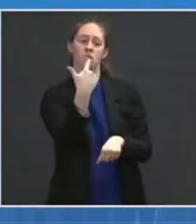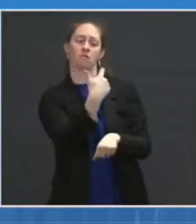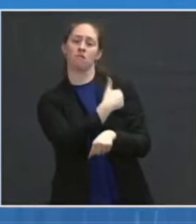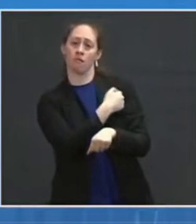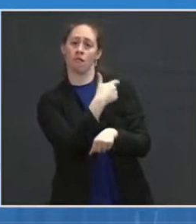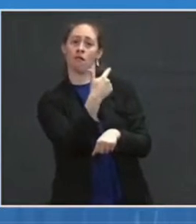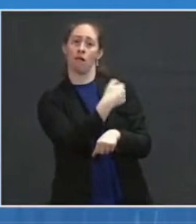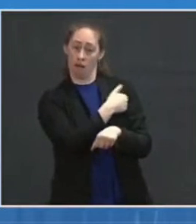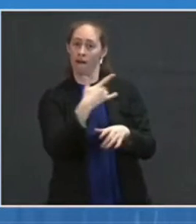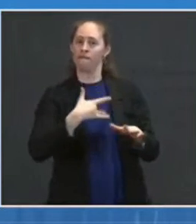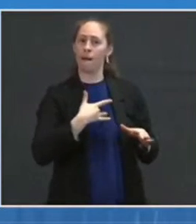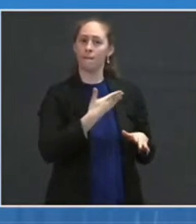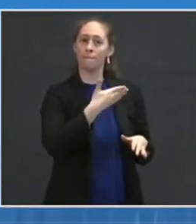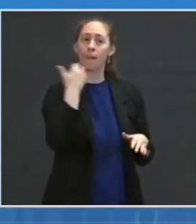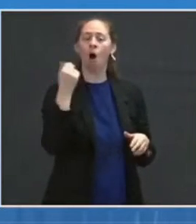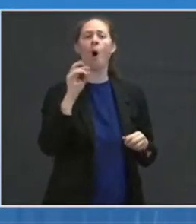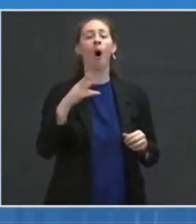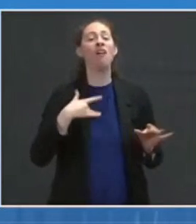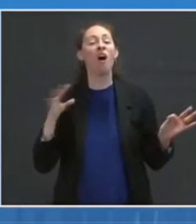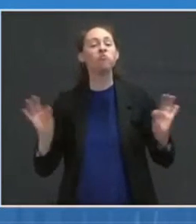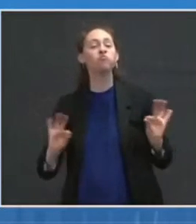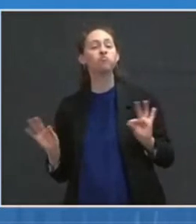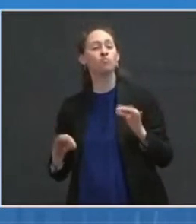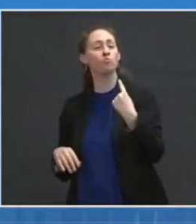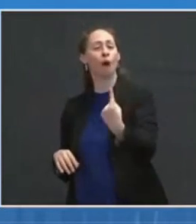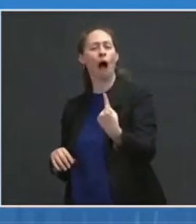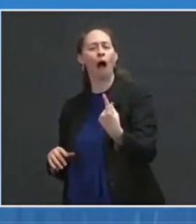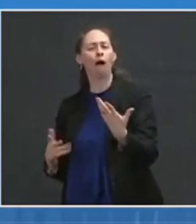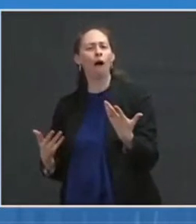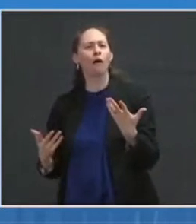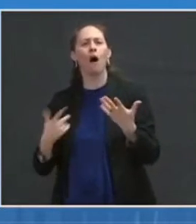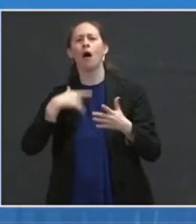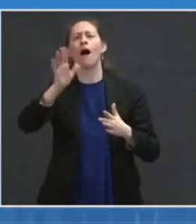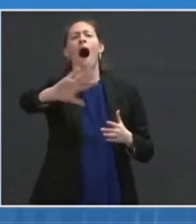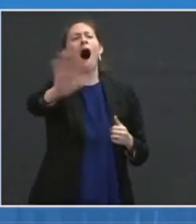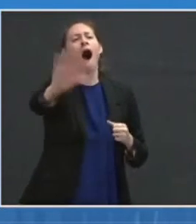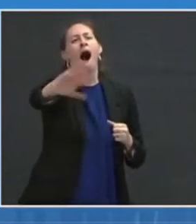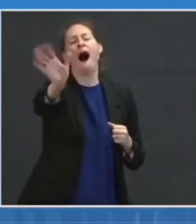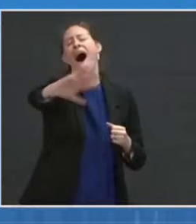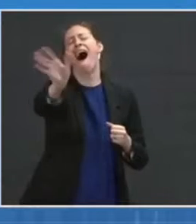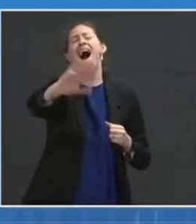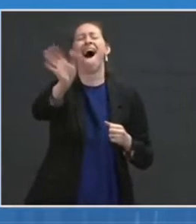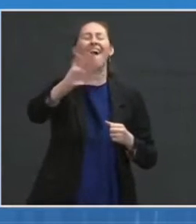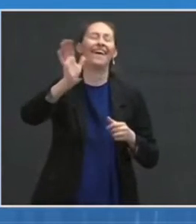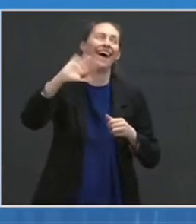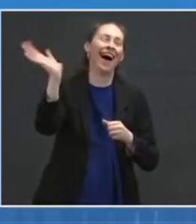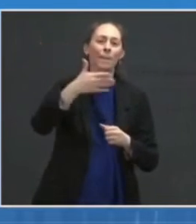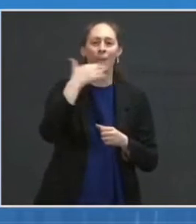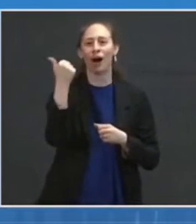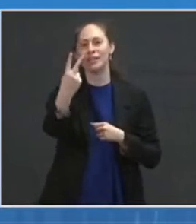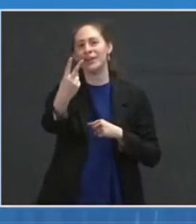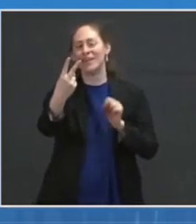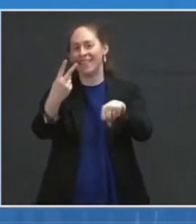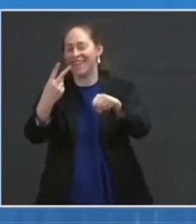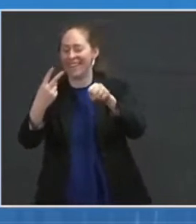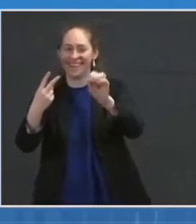TWO DOSES OF THE mRNA VACCINE, OR ONE?